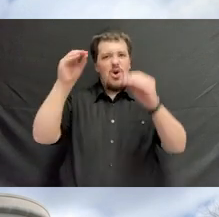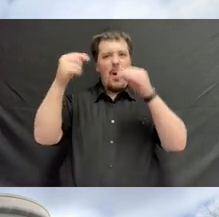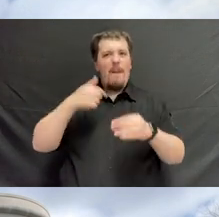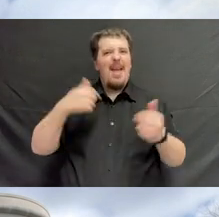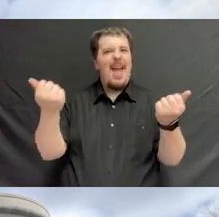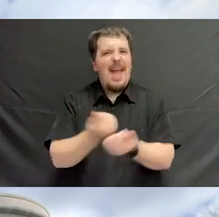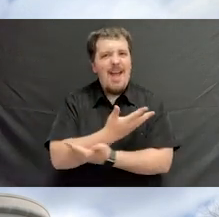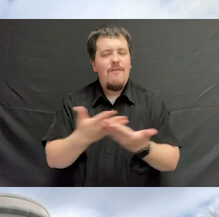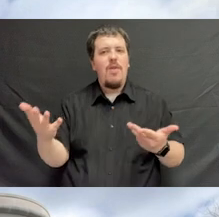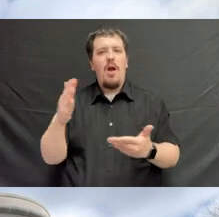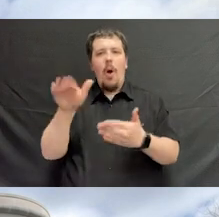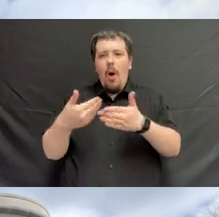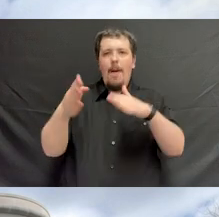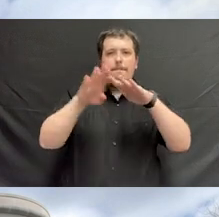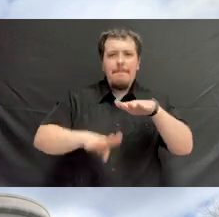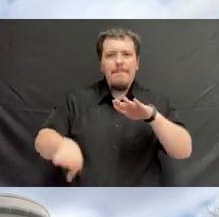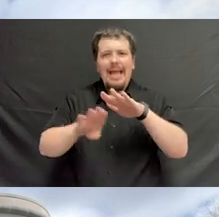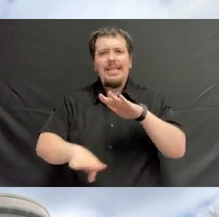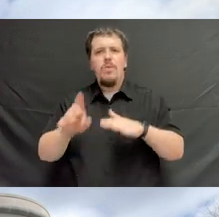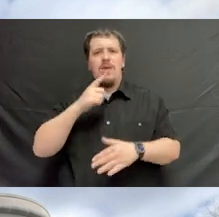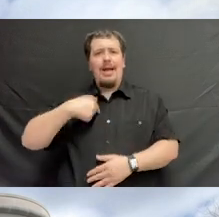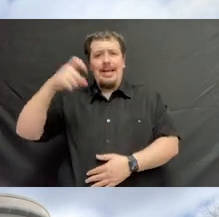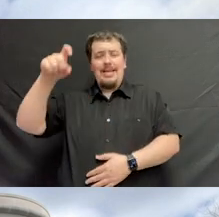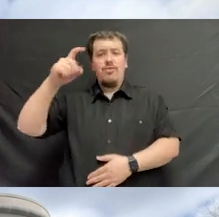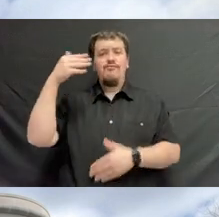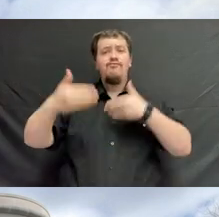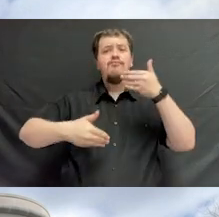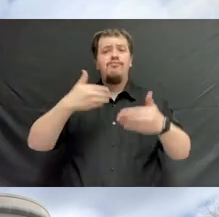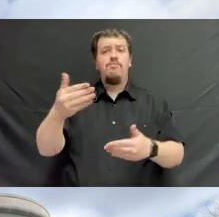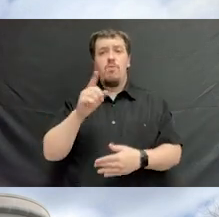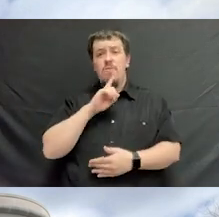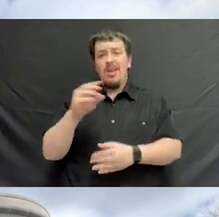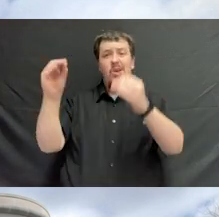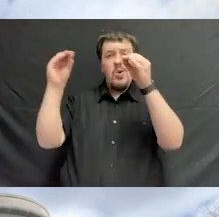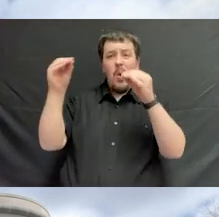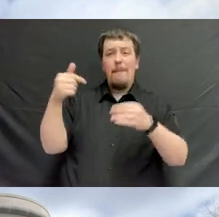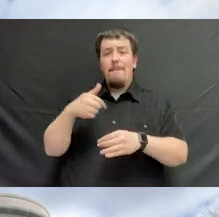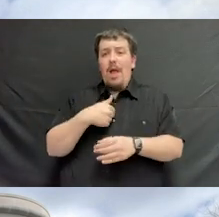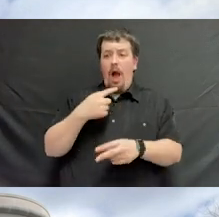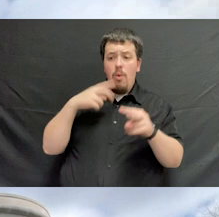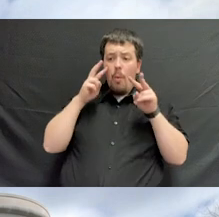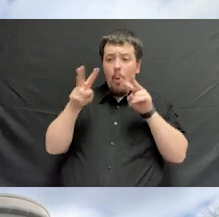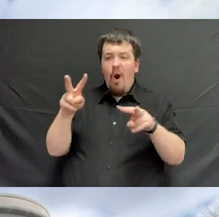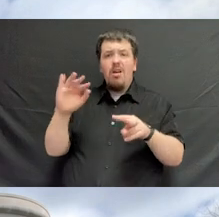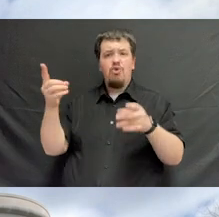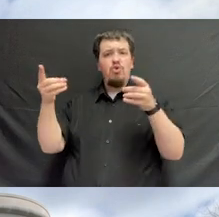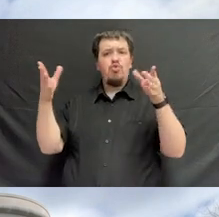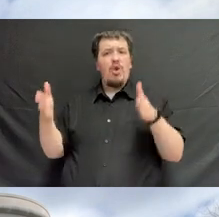Really, the basics that I needed to move on. He taught me and let me observe as a director in Equus,